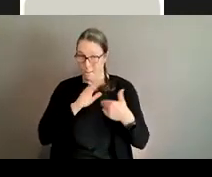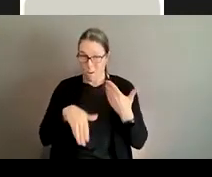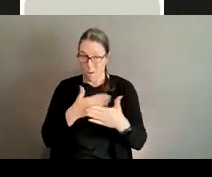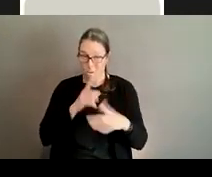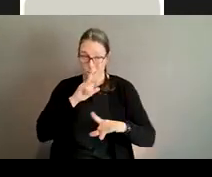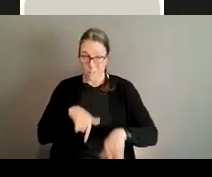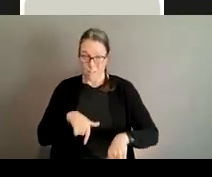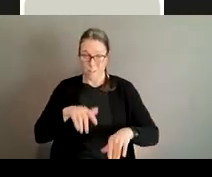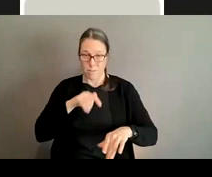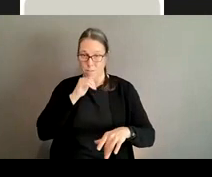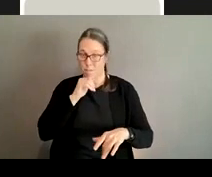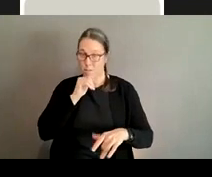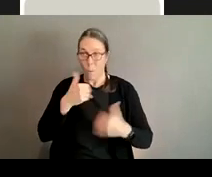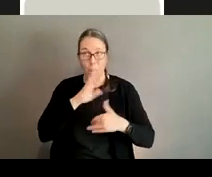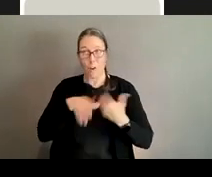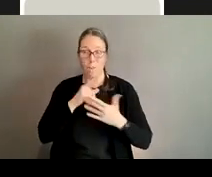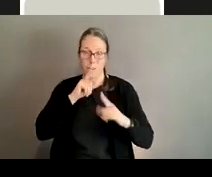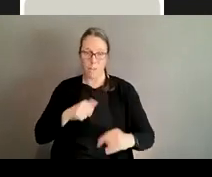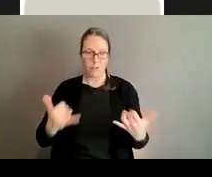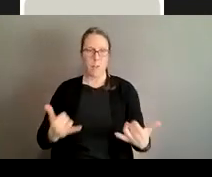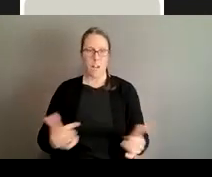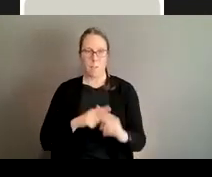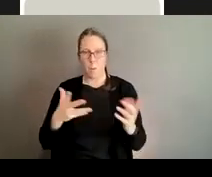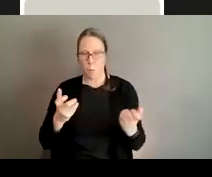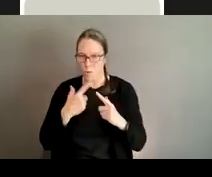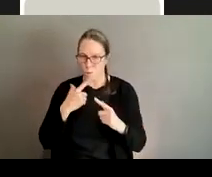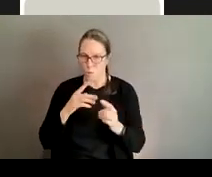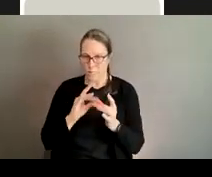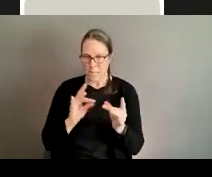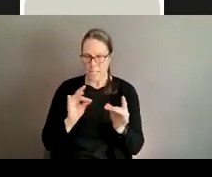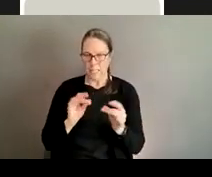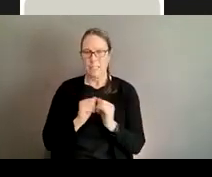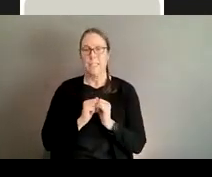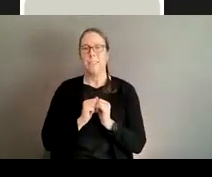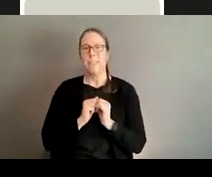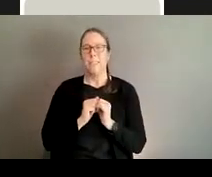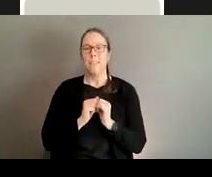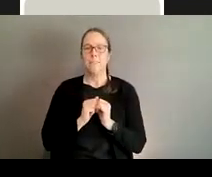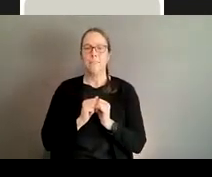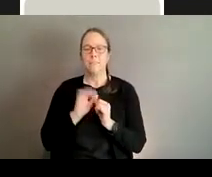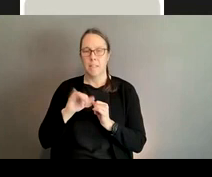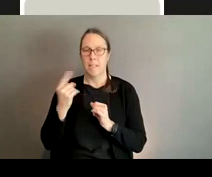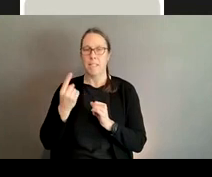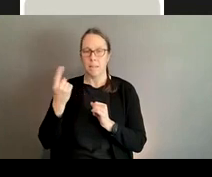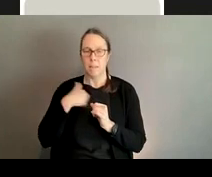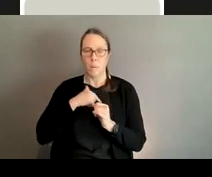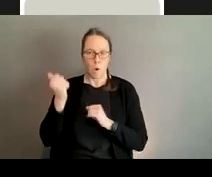all the answers right now. But just to say it is something that is on everyone's mind.